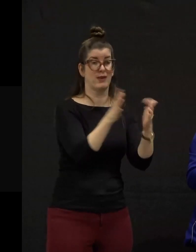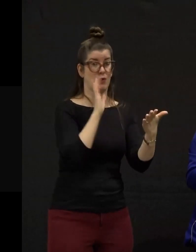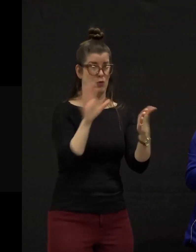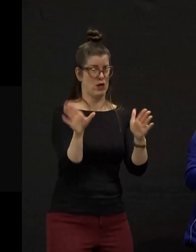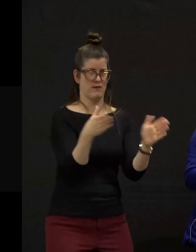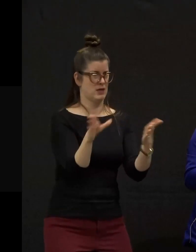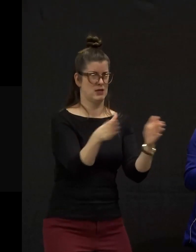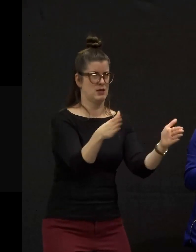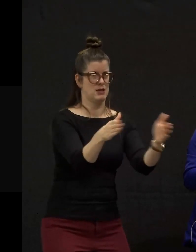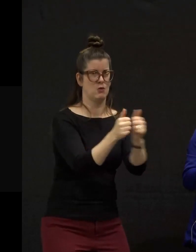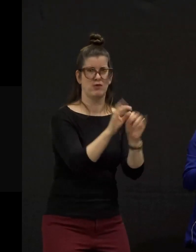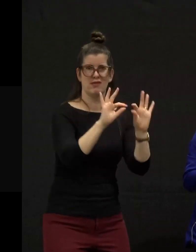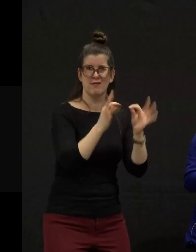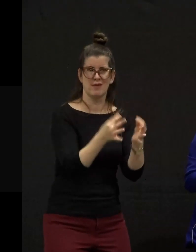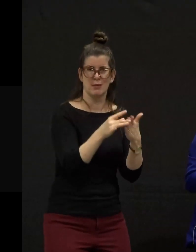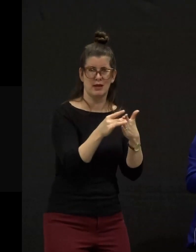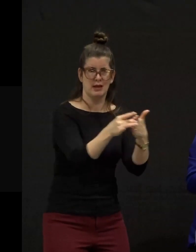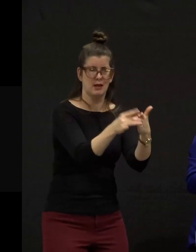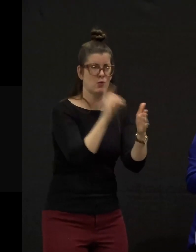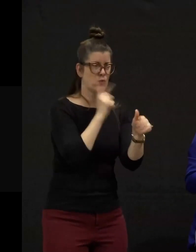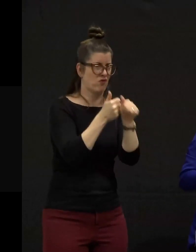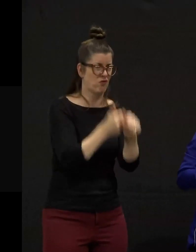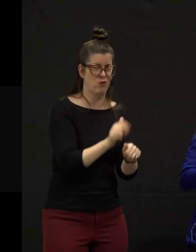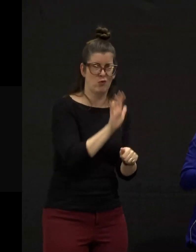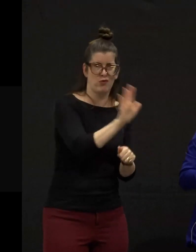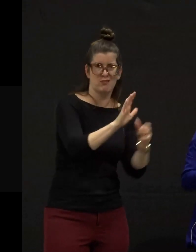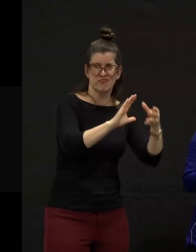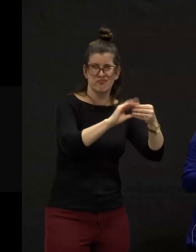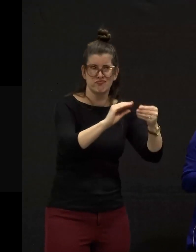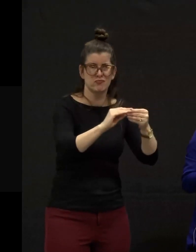So we follow their lead as far as what's coming up.